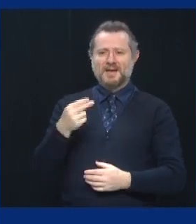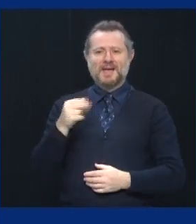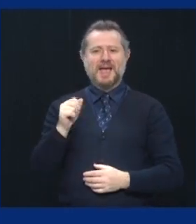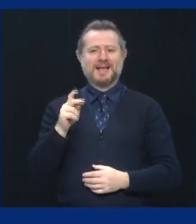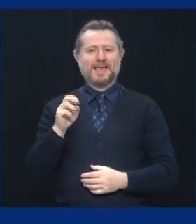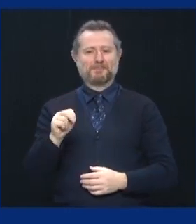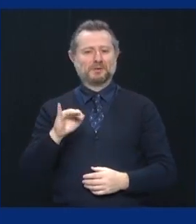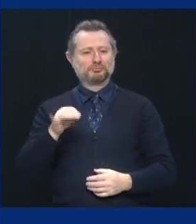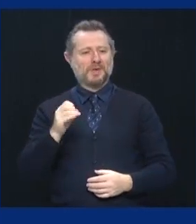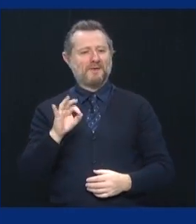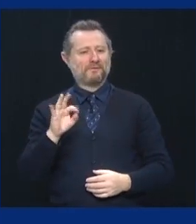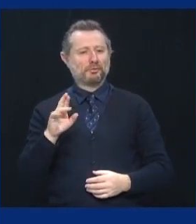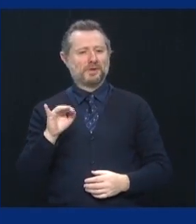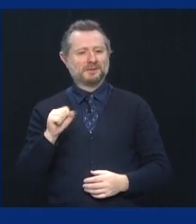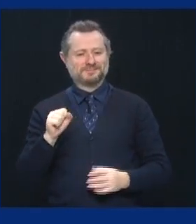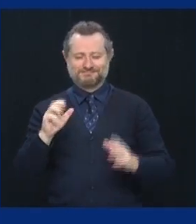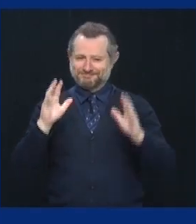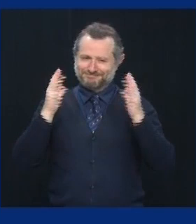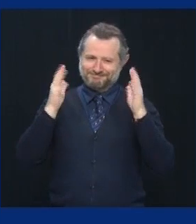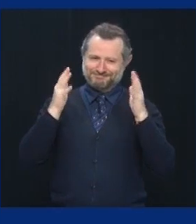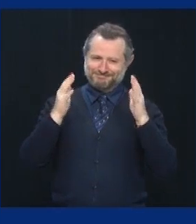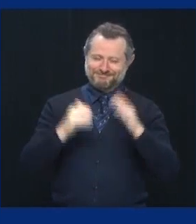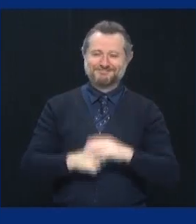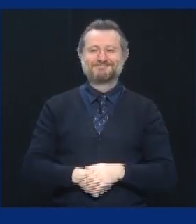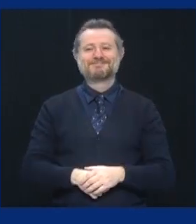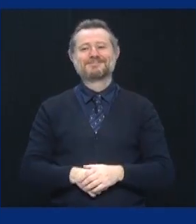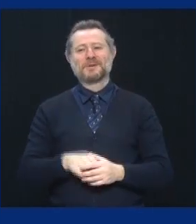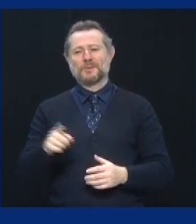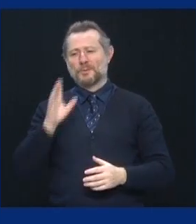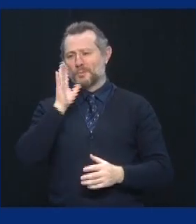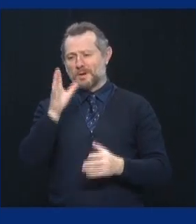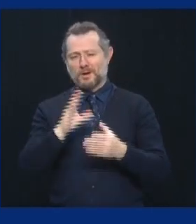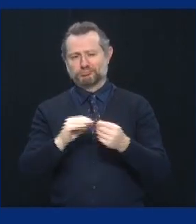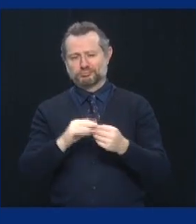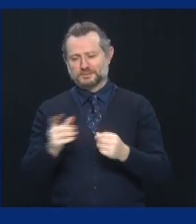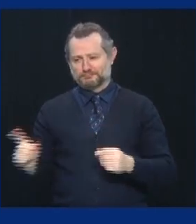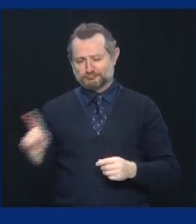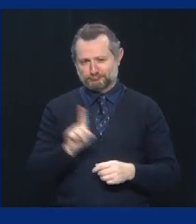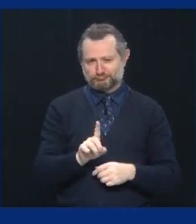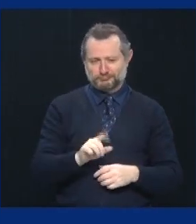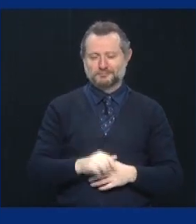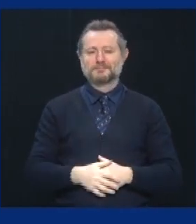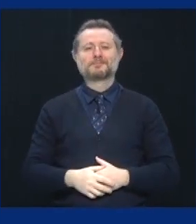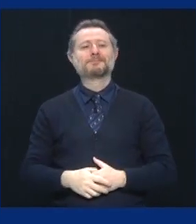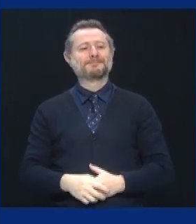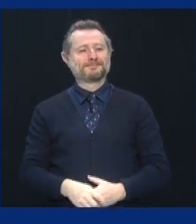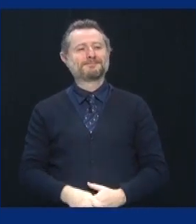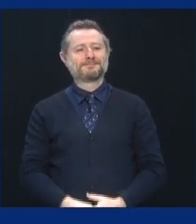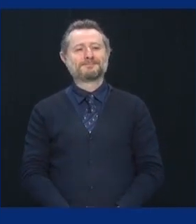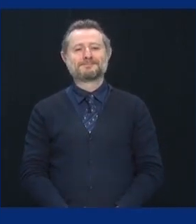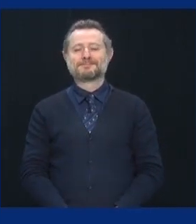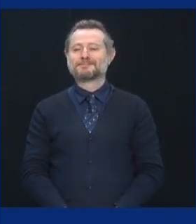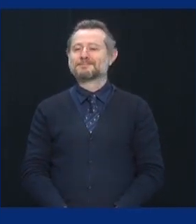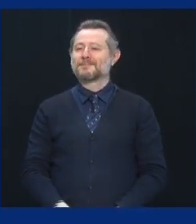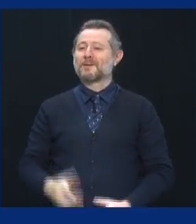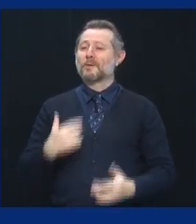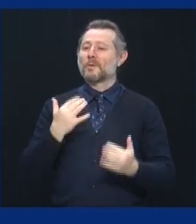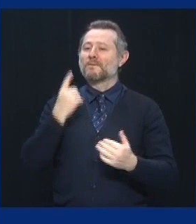HAPPENS IN NEW YORK STATE. SO WE'RE SO GLAD TO HAVE HAKEEM JEFFRIES WITH US TODAY.